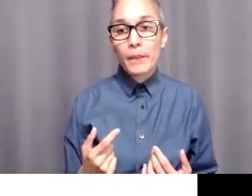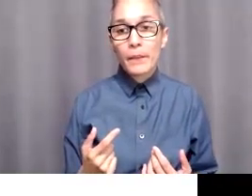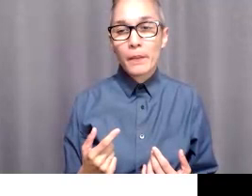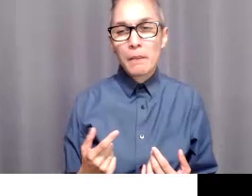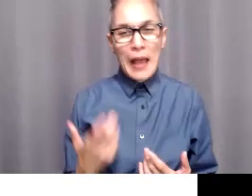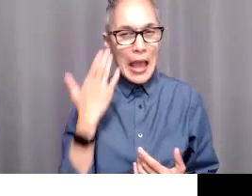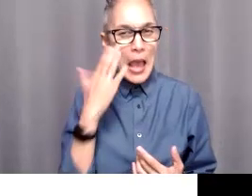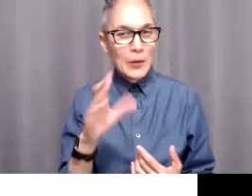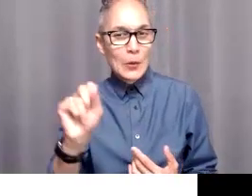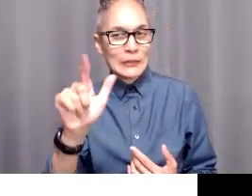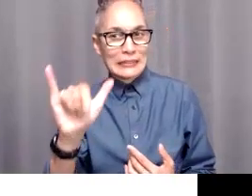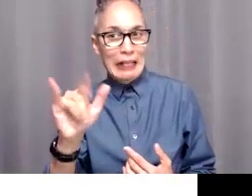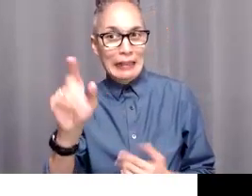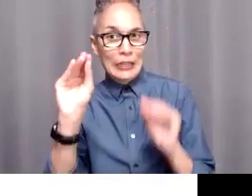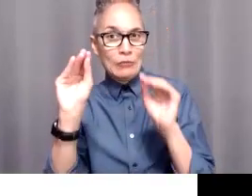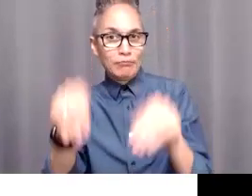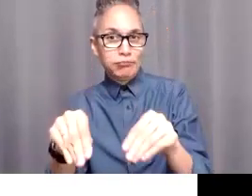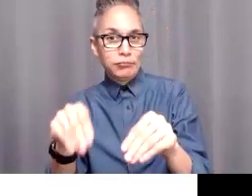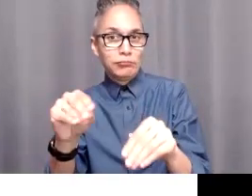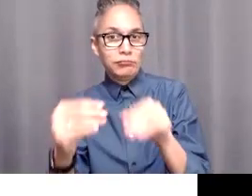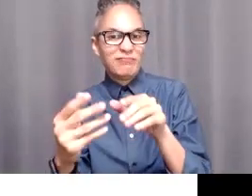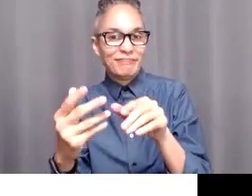if you could put a copy of it for anyone who needs it in the chat there.